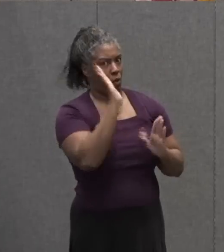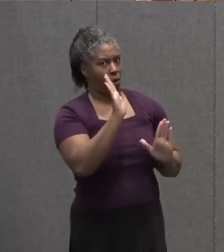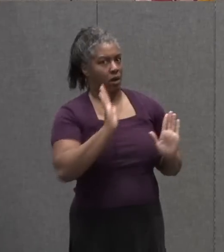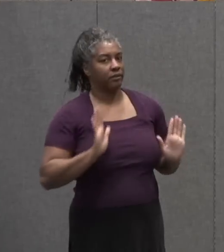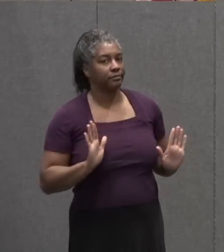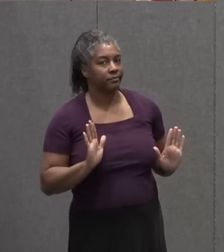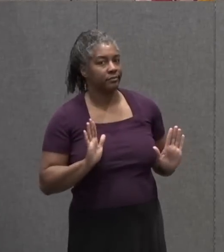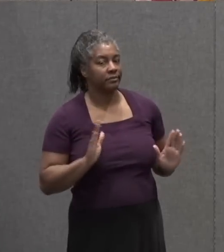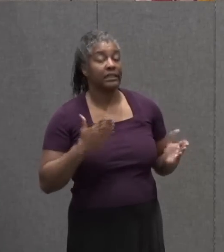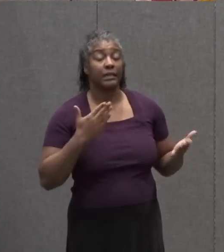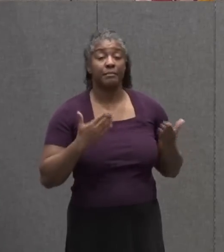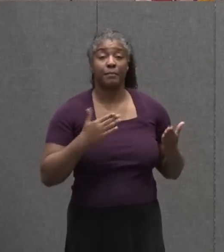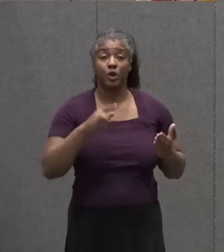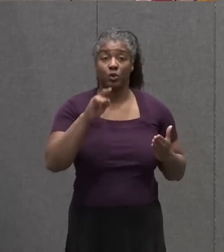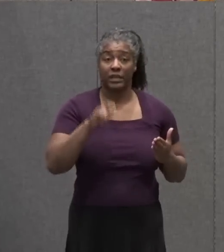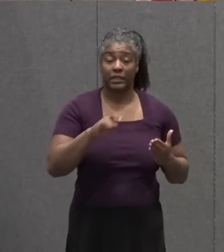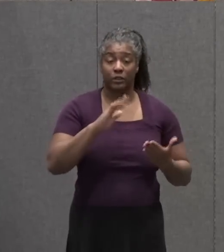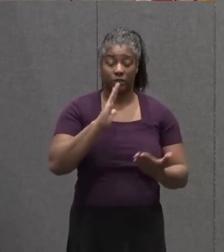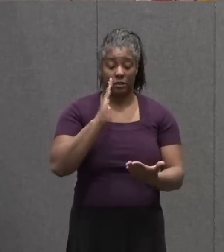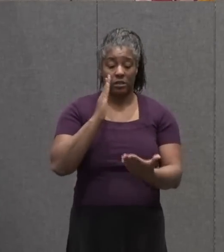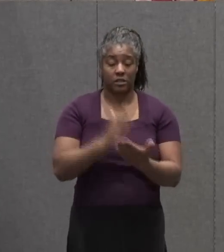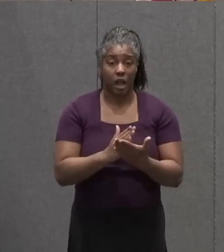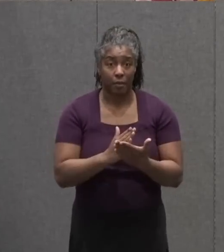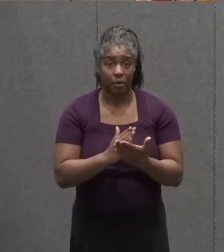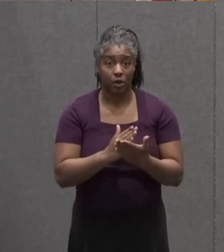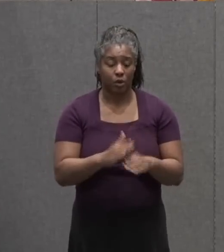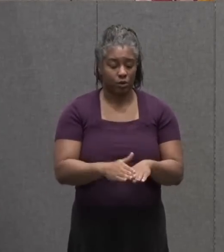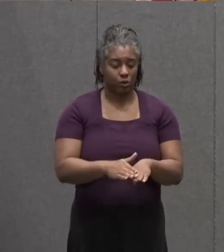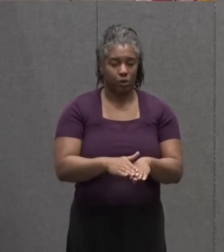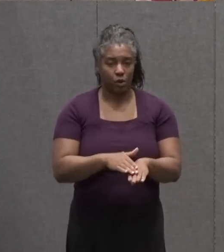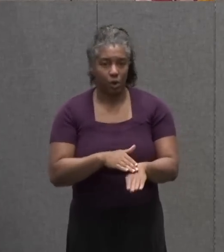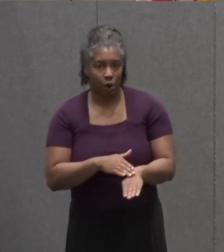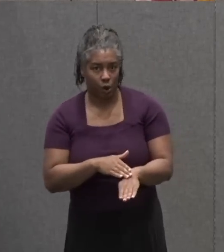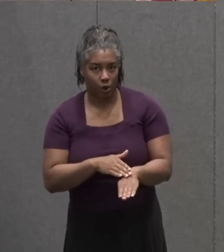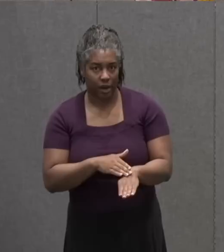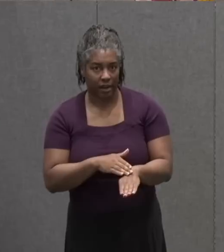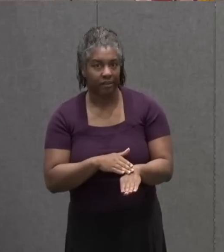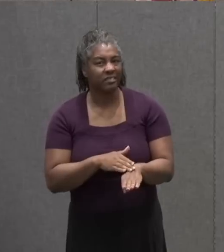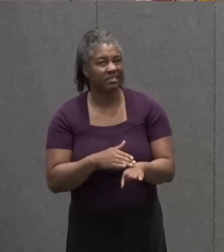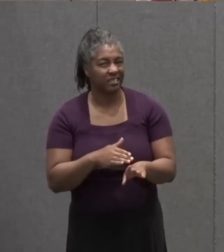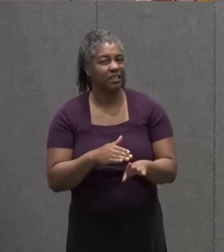or go on a website. So let's go over a few examples ready?